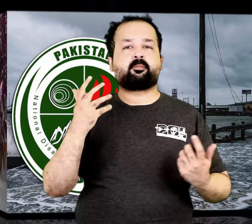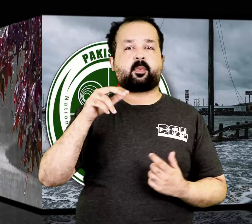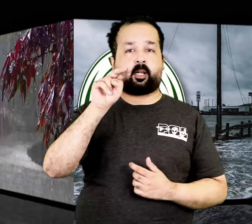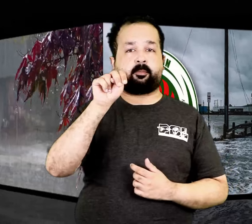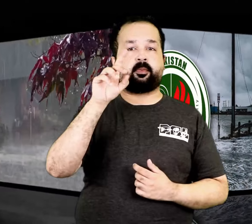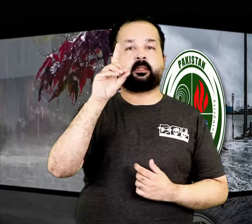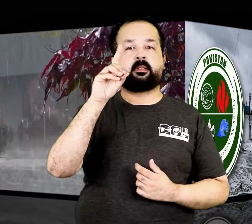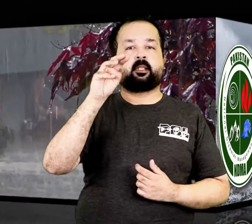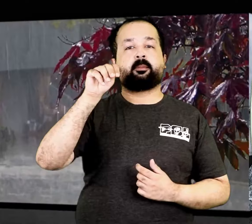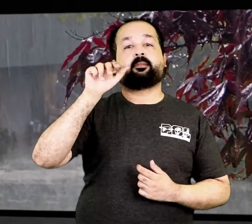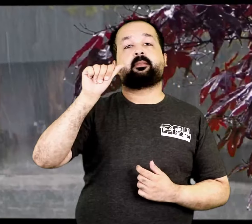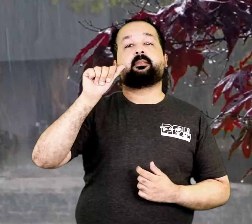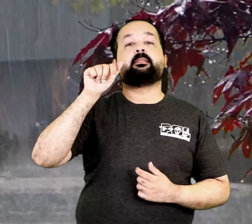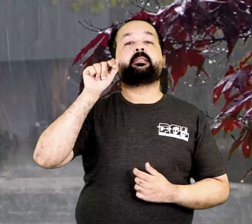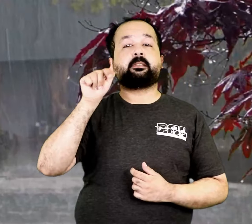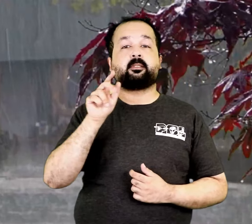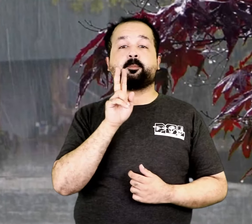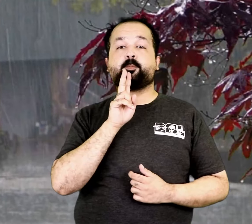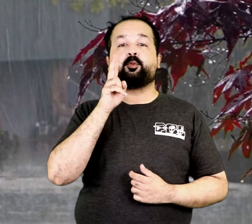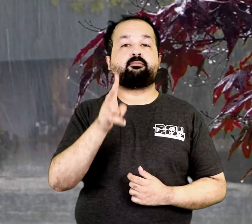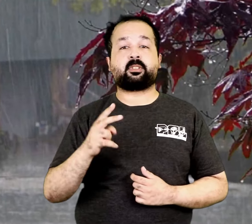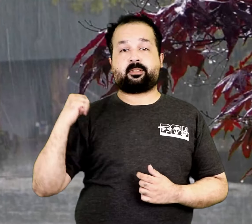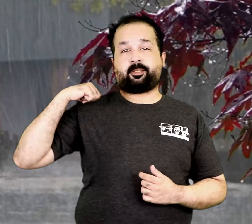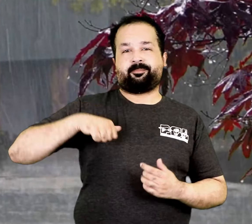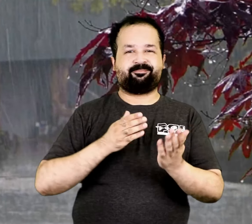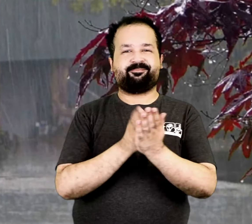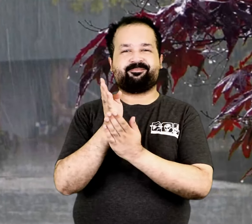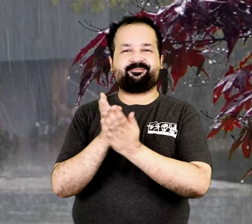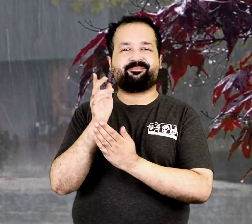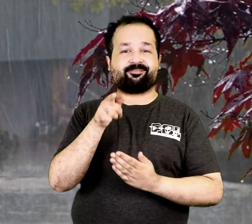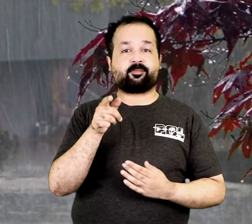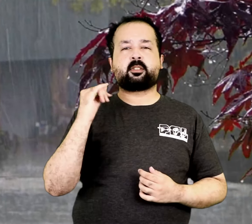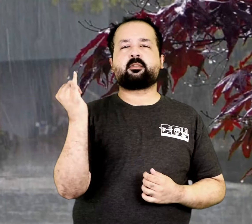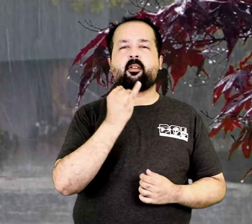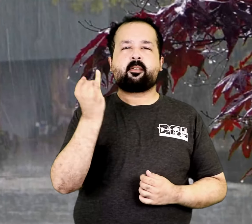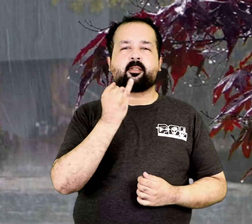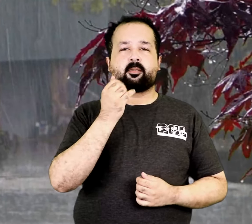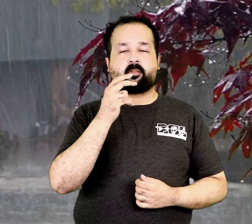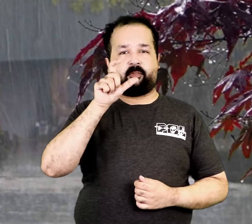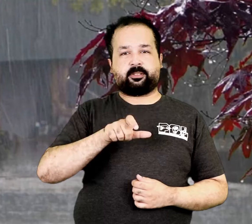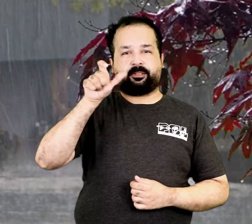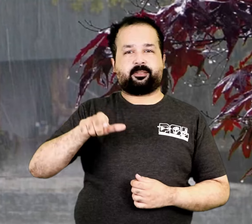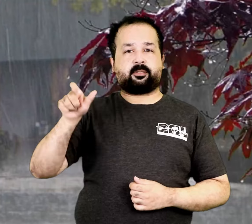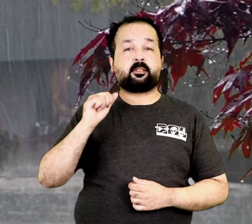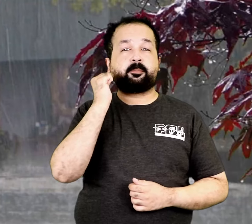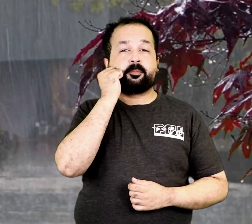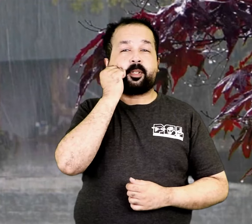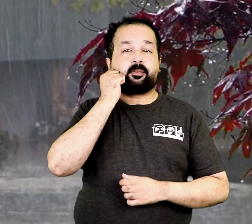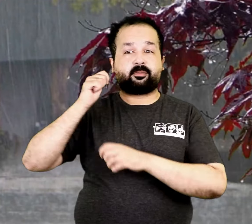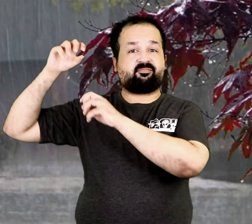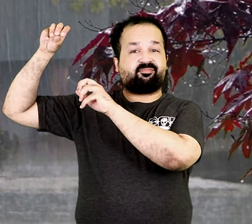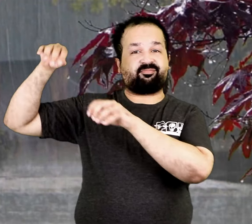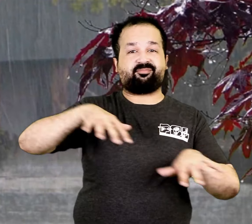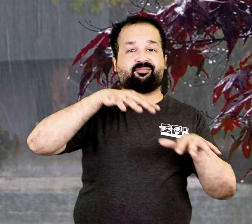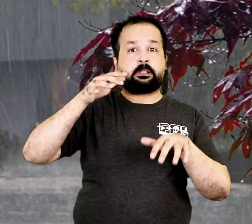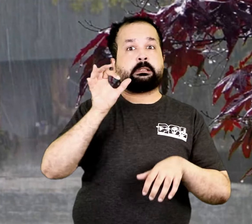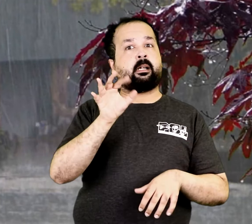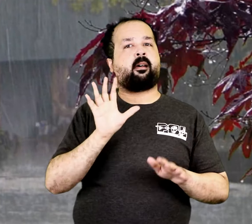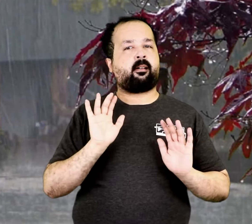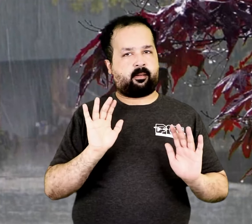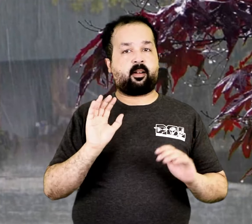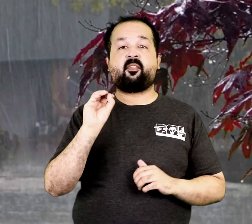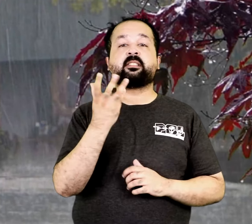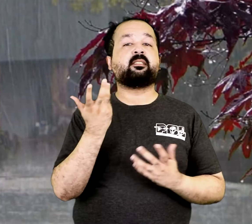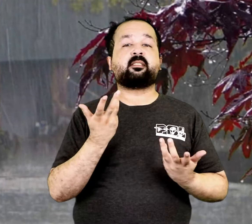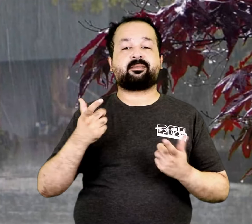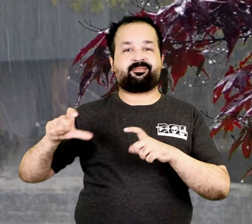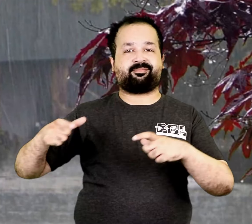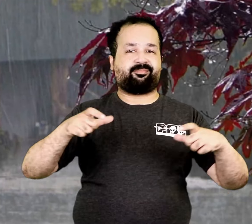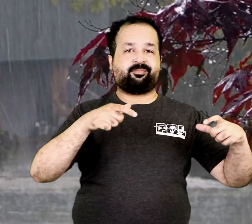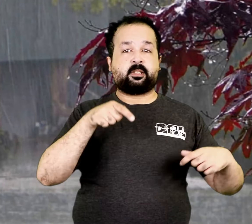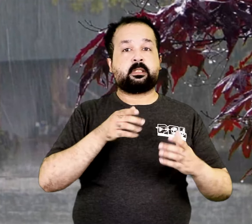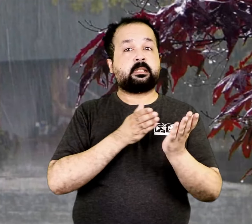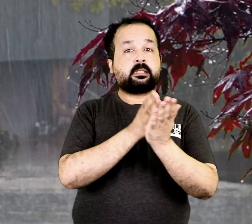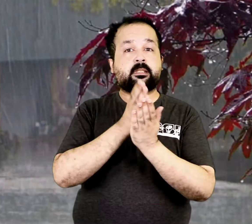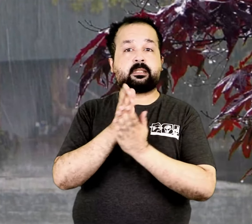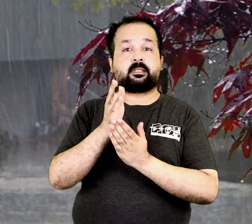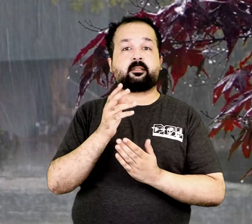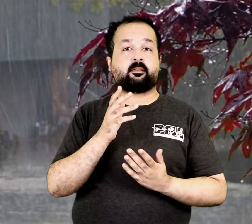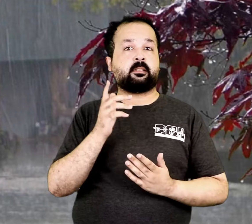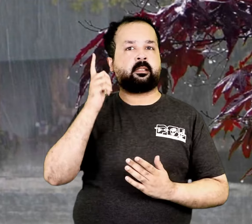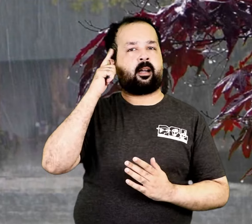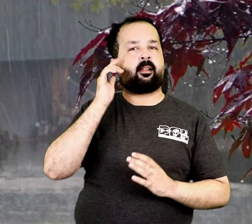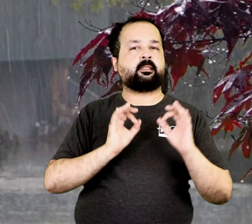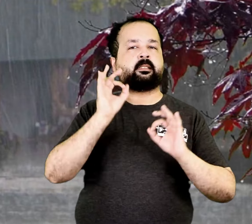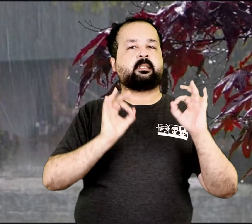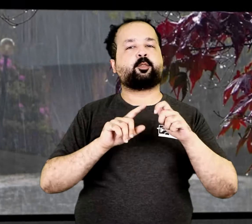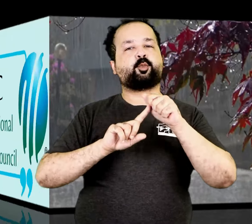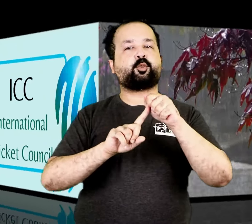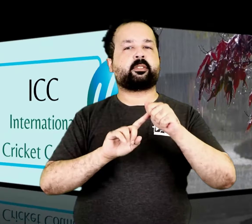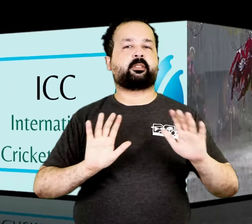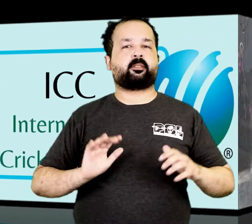The NDMA advises travelers and tourists to exercise caution while traveling in areas at risk of landslides.